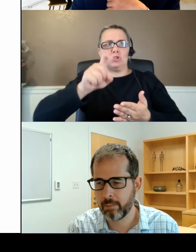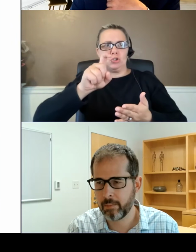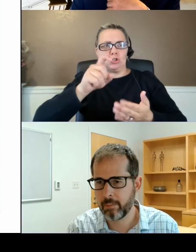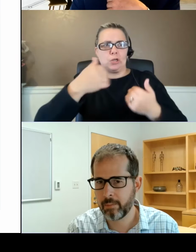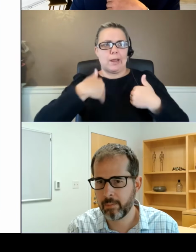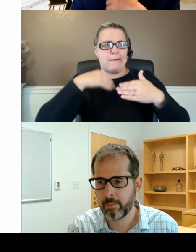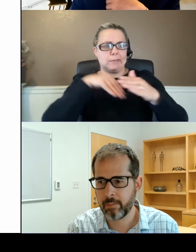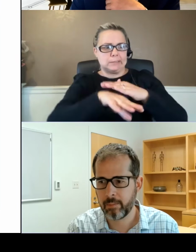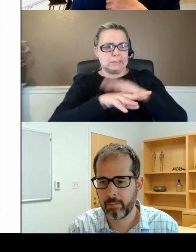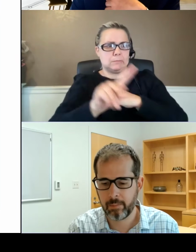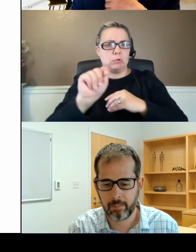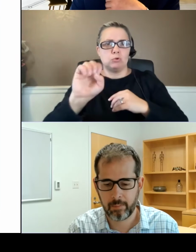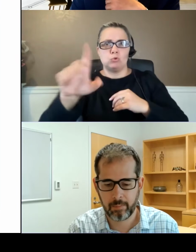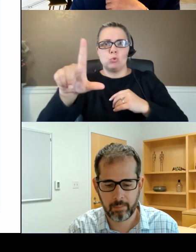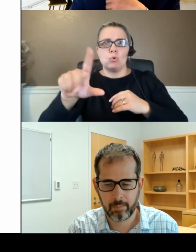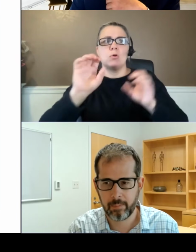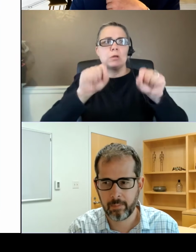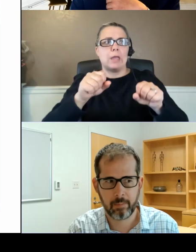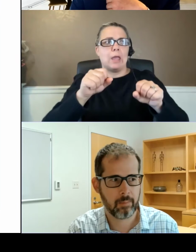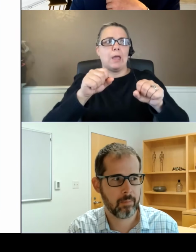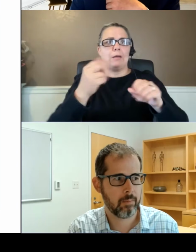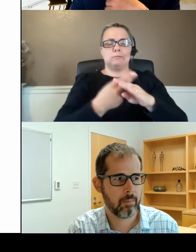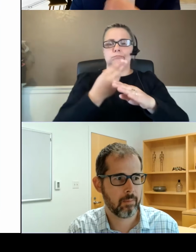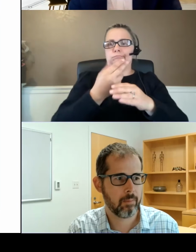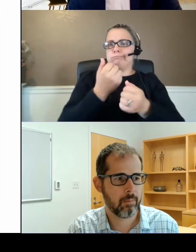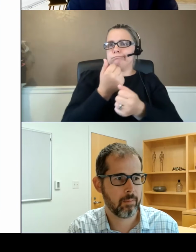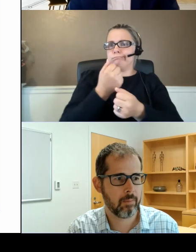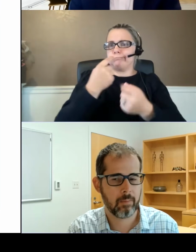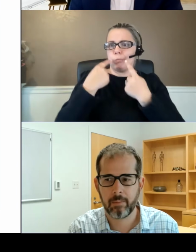everybody, that's a little more expensive, but we're going to be able to use it with everybody